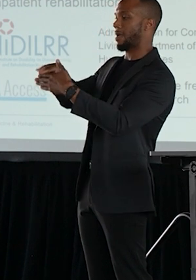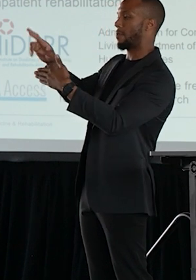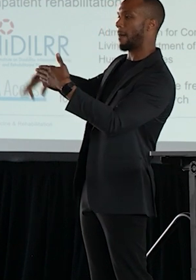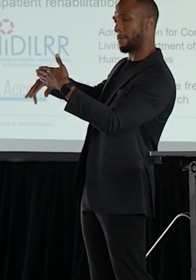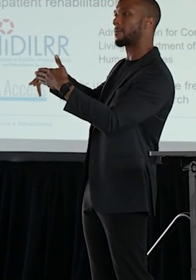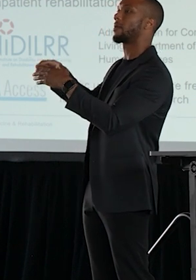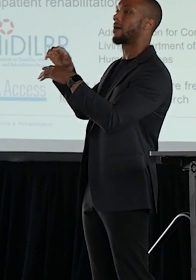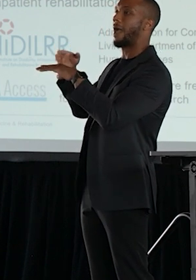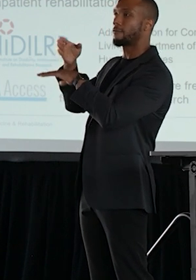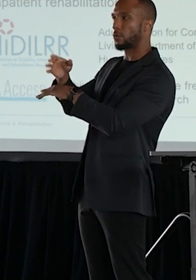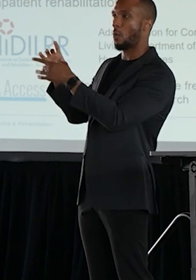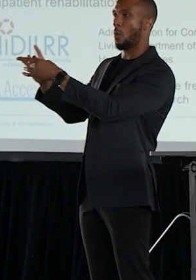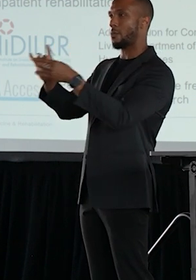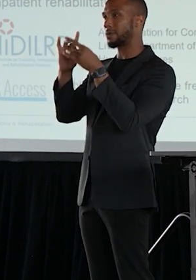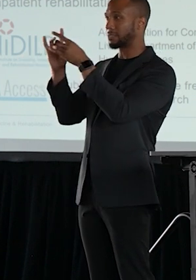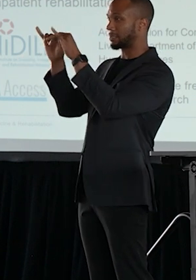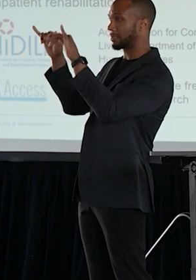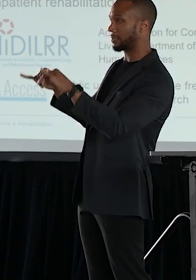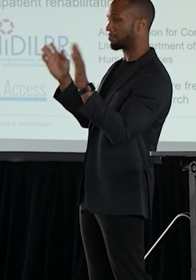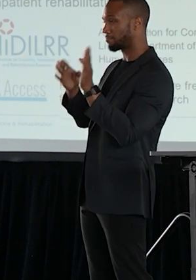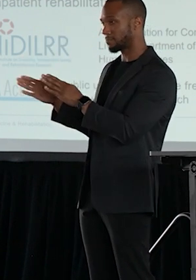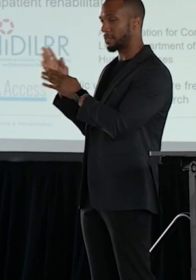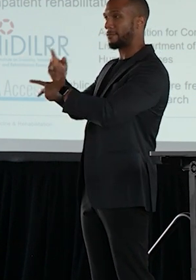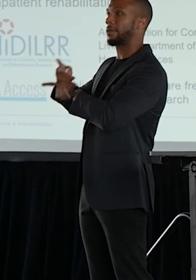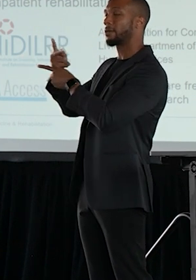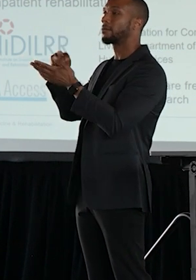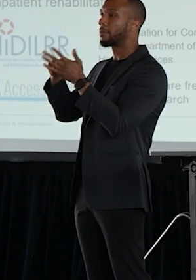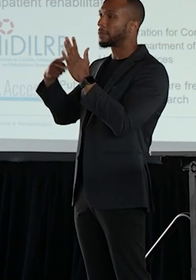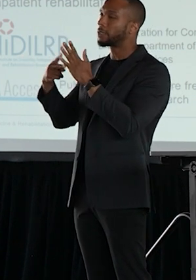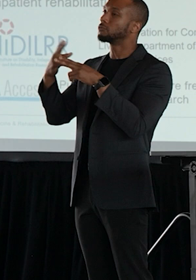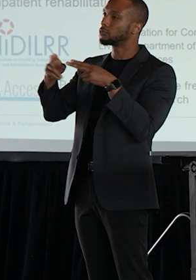system of care. That means that in acute trauma care and also